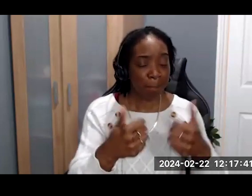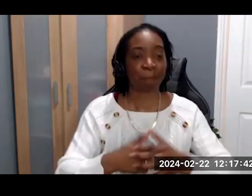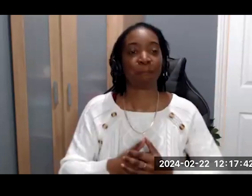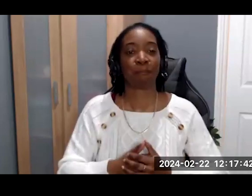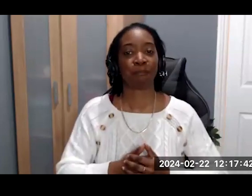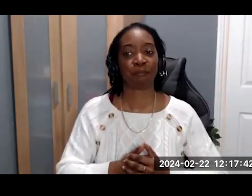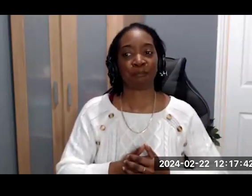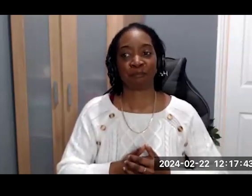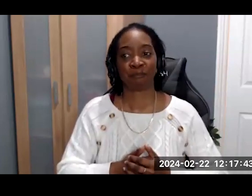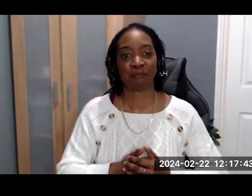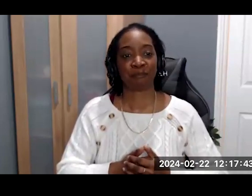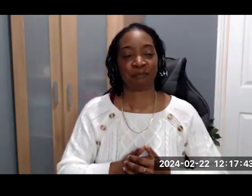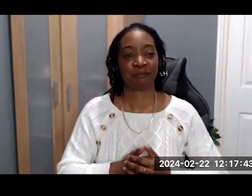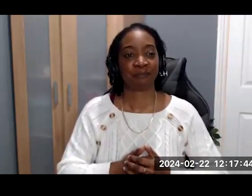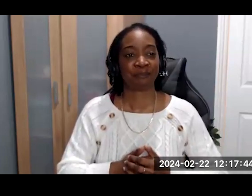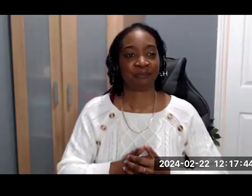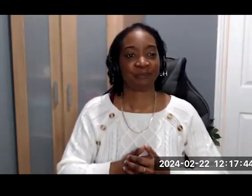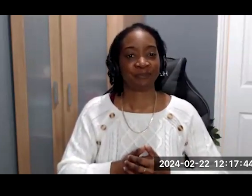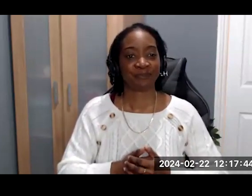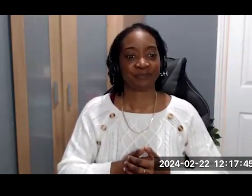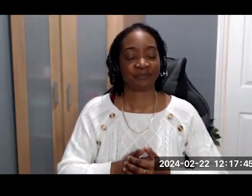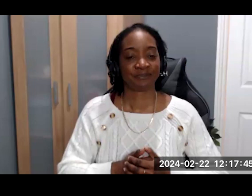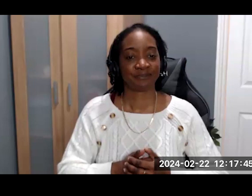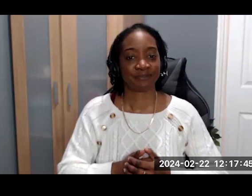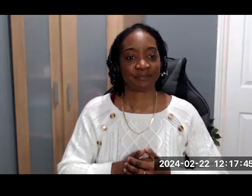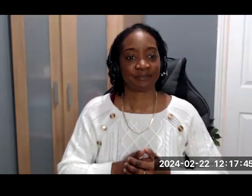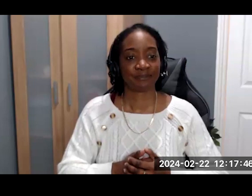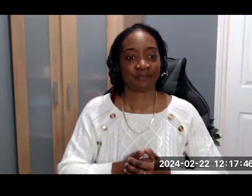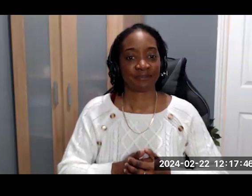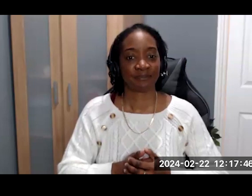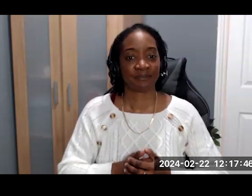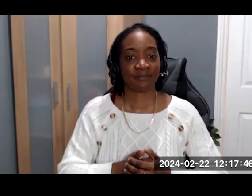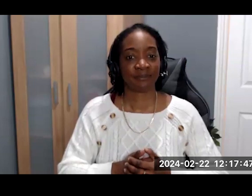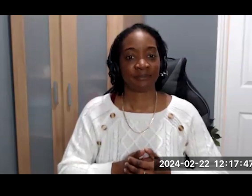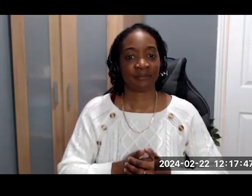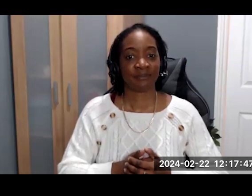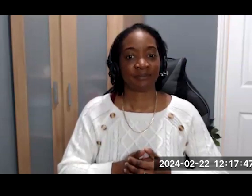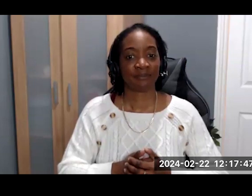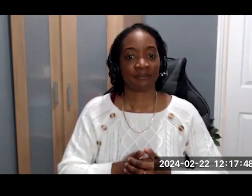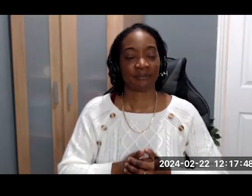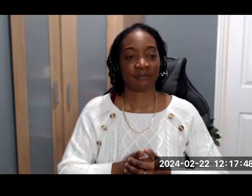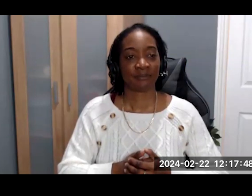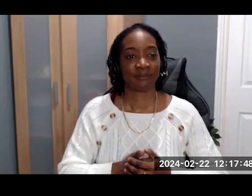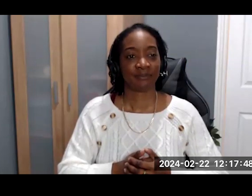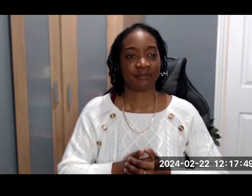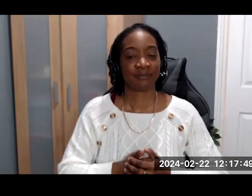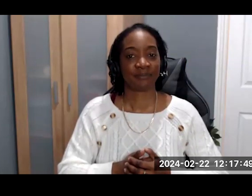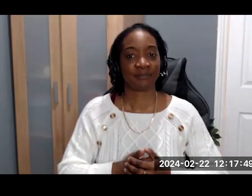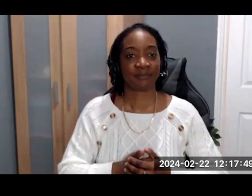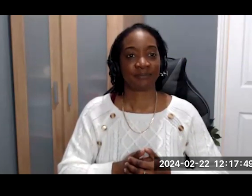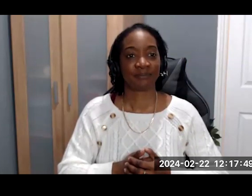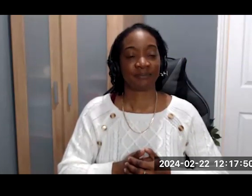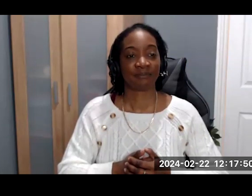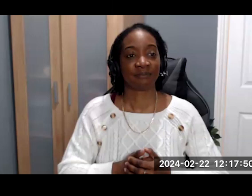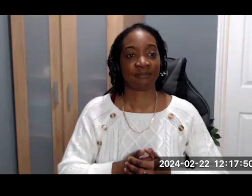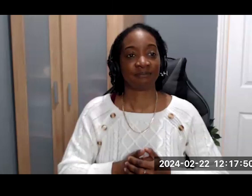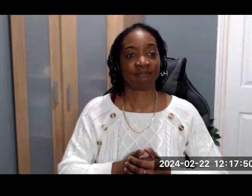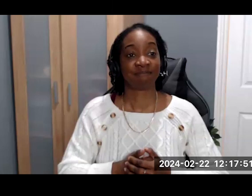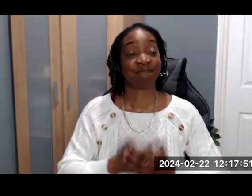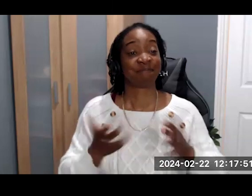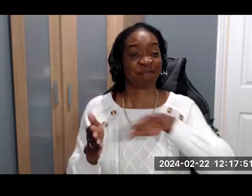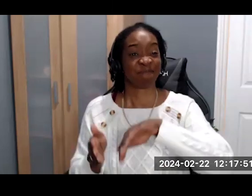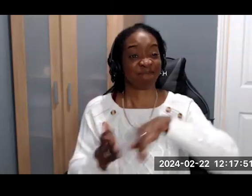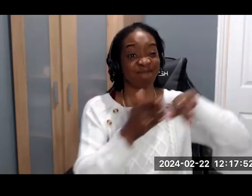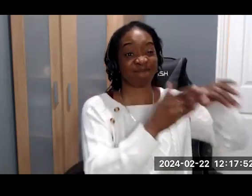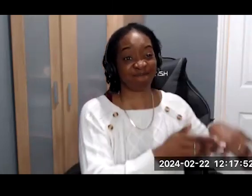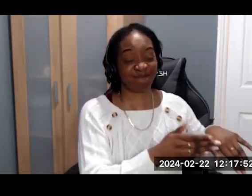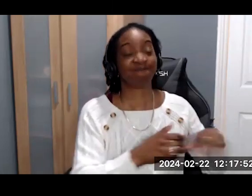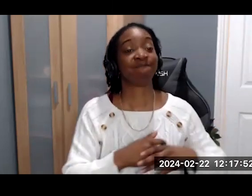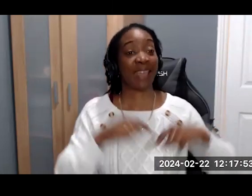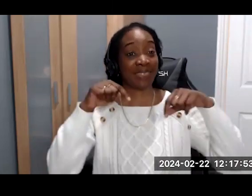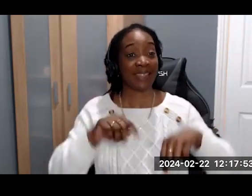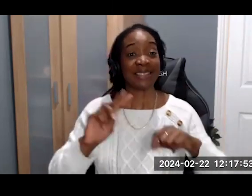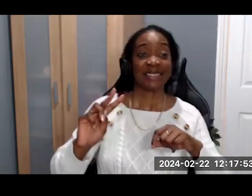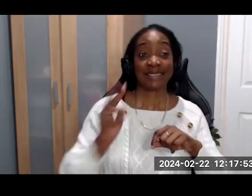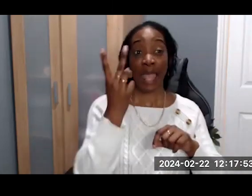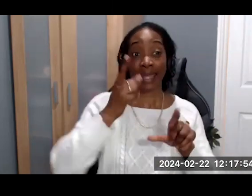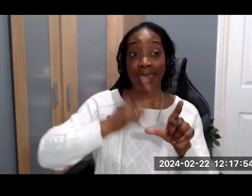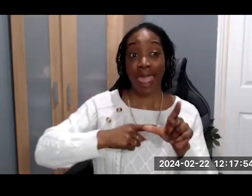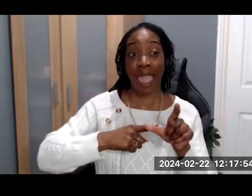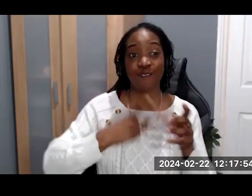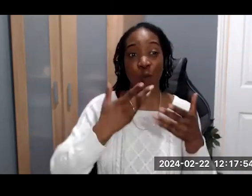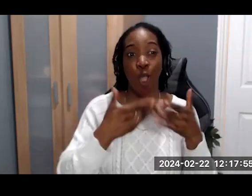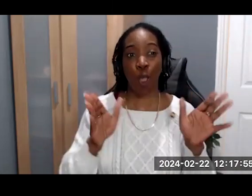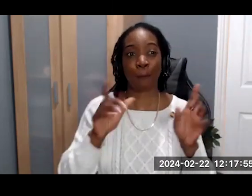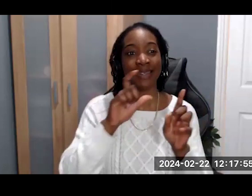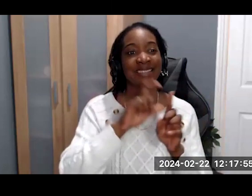up now on to Open Dialogo so this is the second year of Open Dialogo a project that